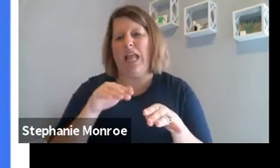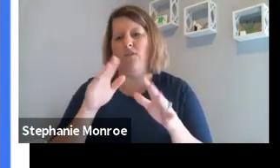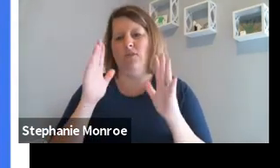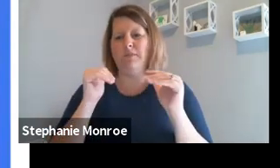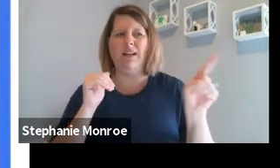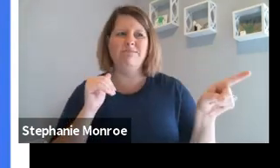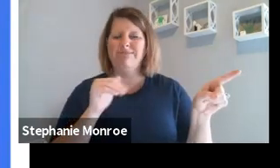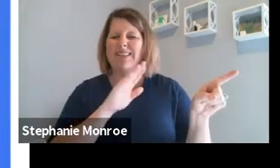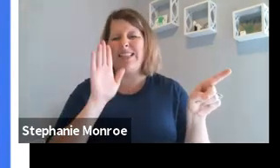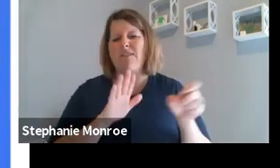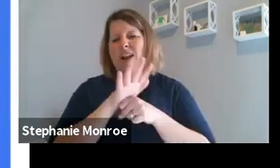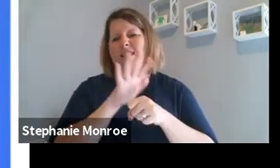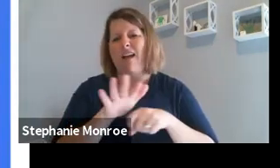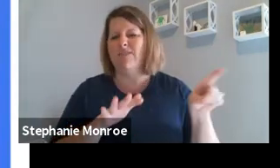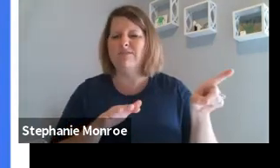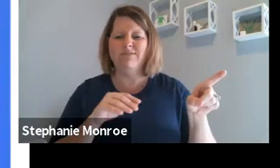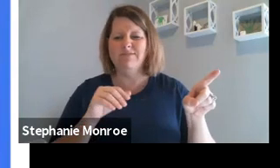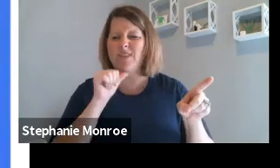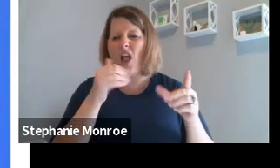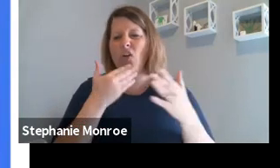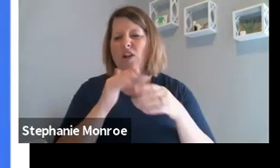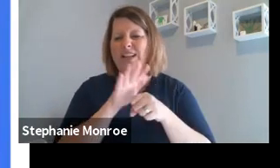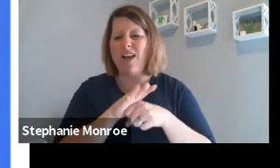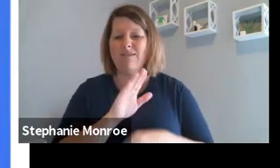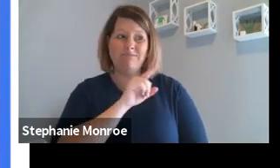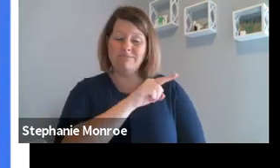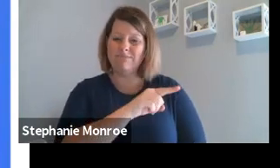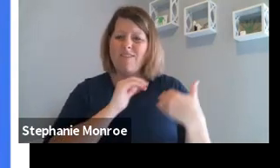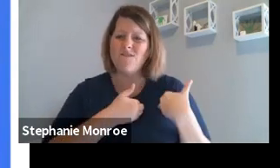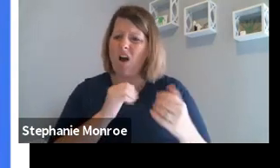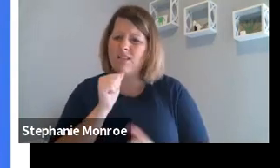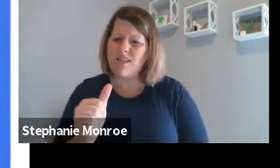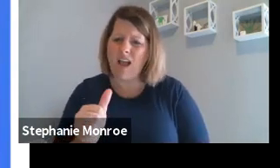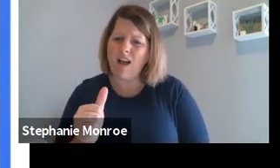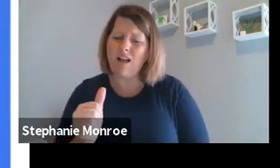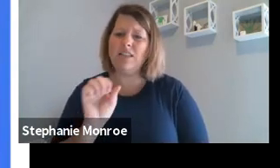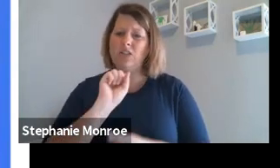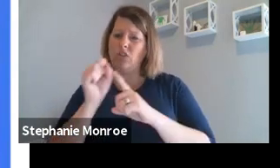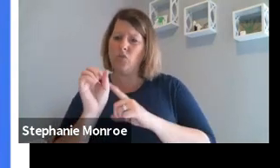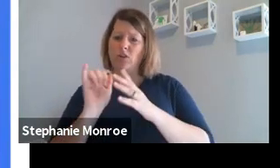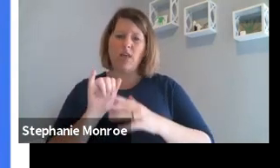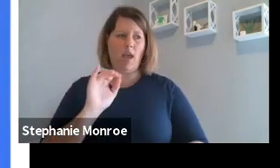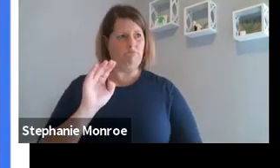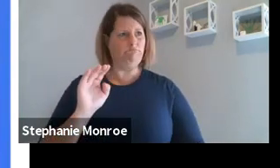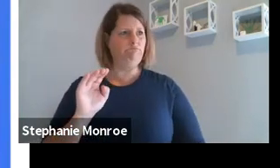and it's really not victims fault. It is a situation that the batterer would always perpetuate.